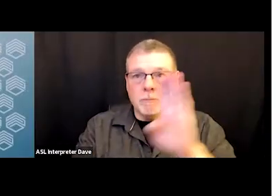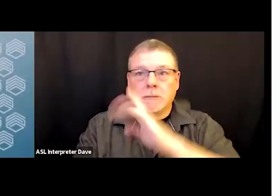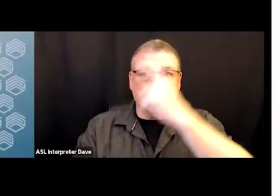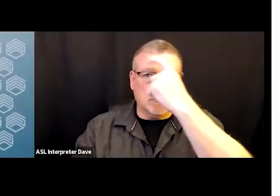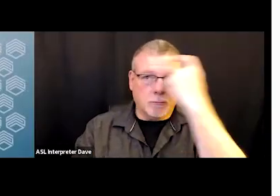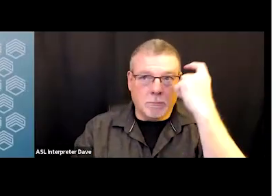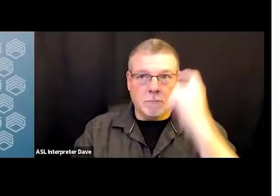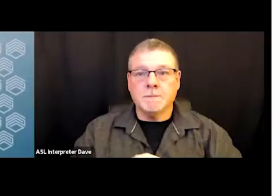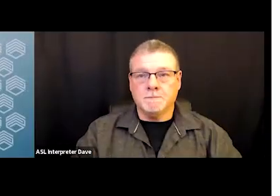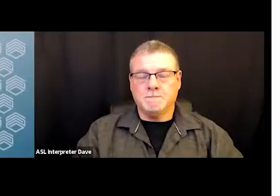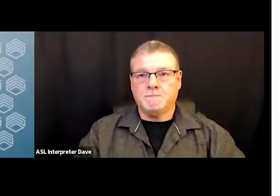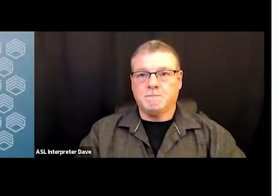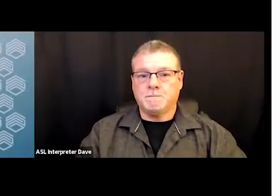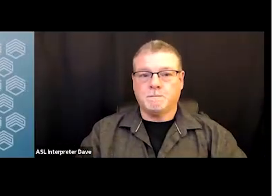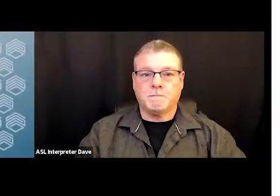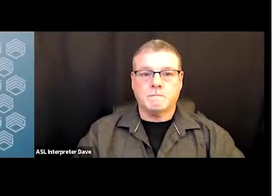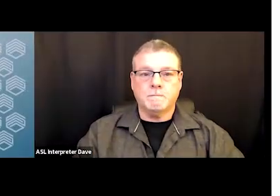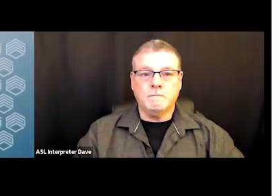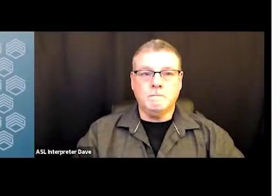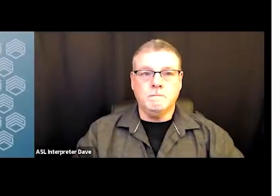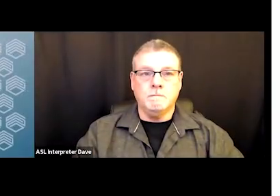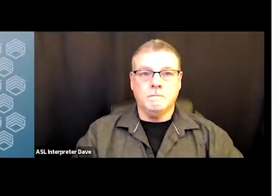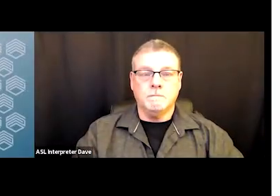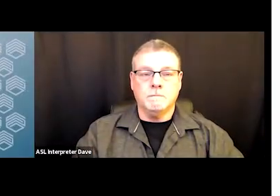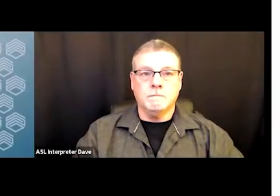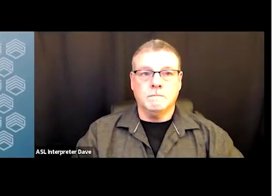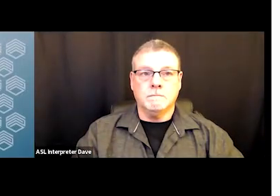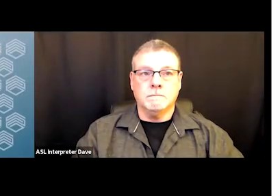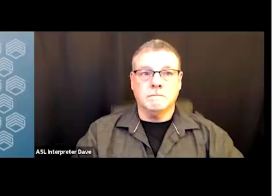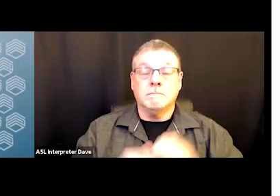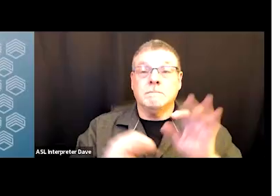So, the single most important shift